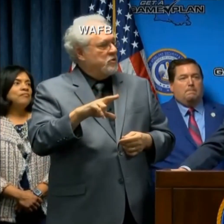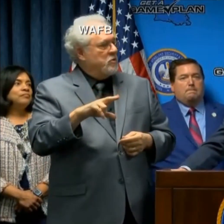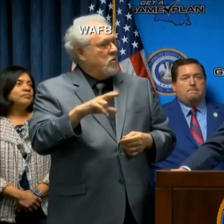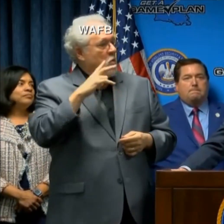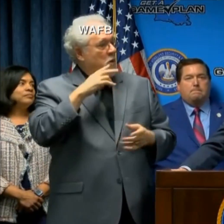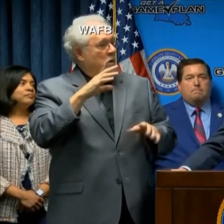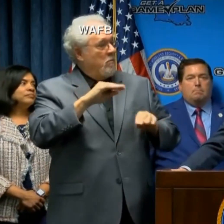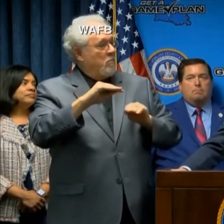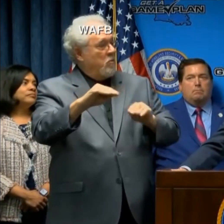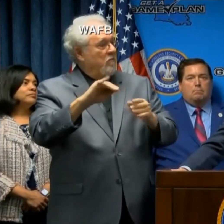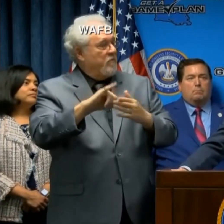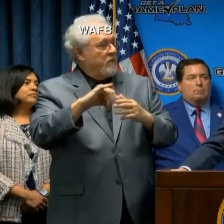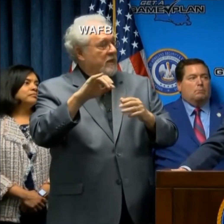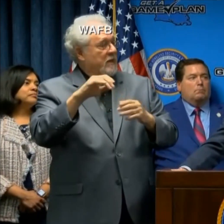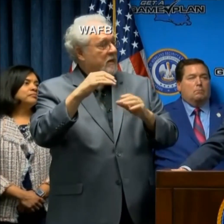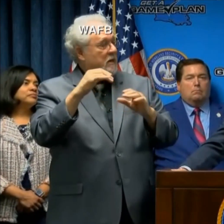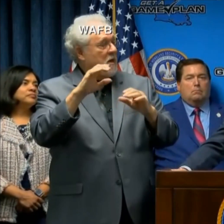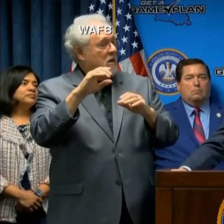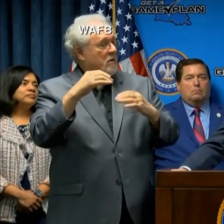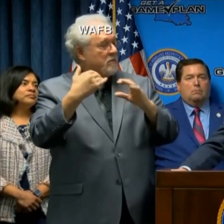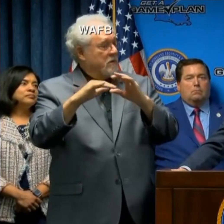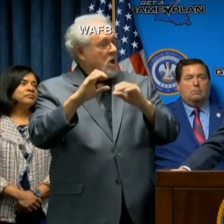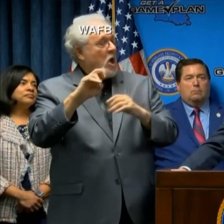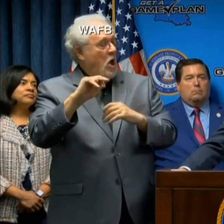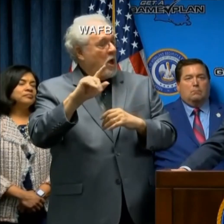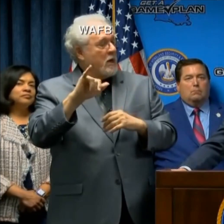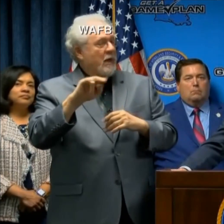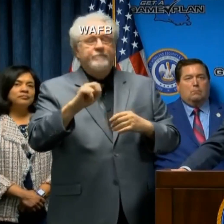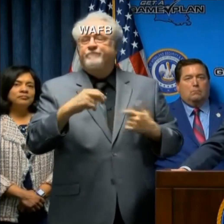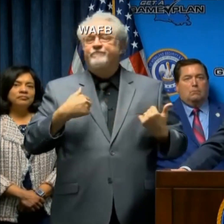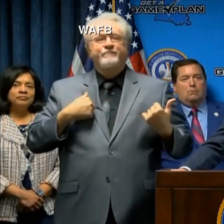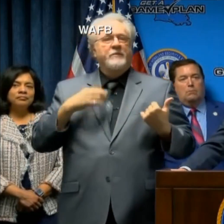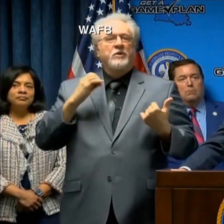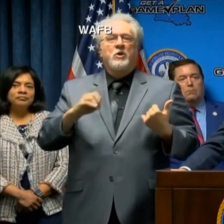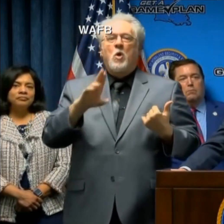moving to that course to parity no I don't have an update on that but as as